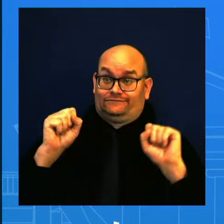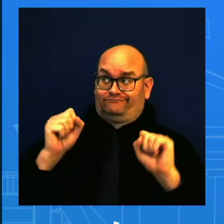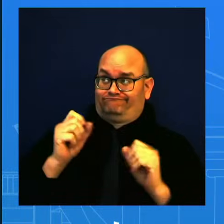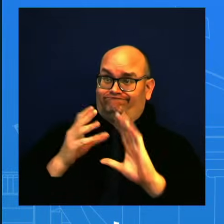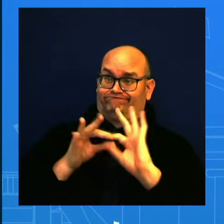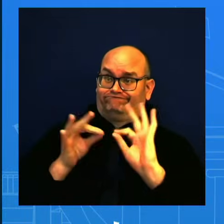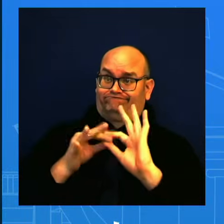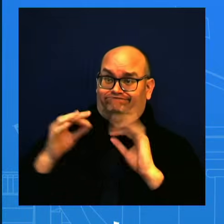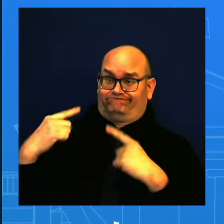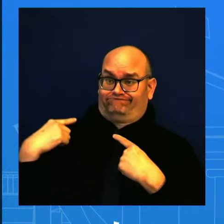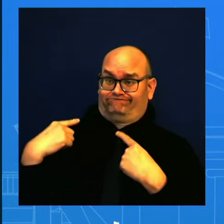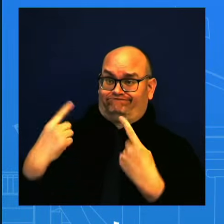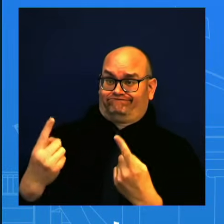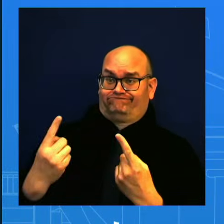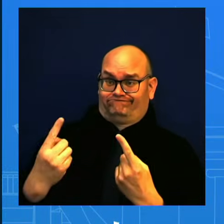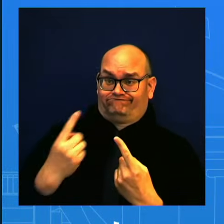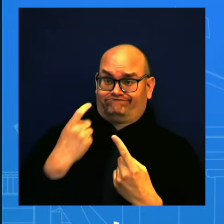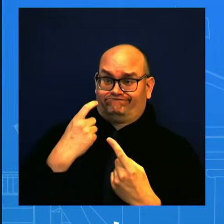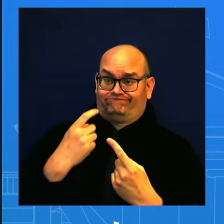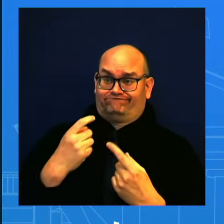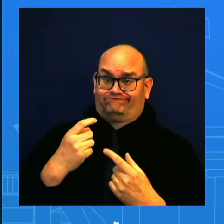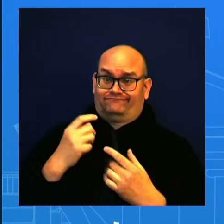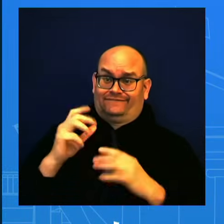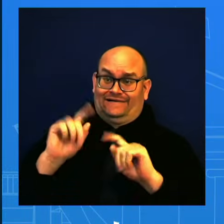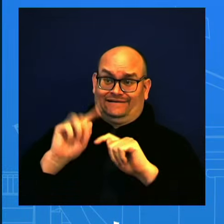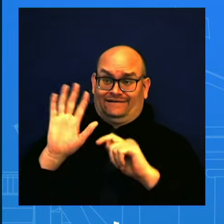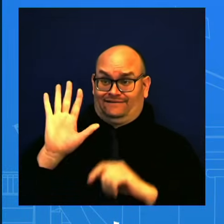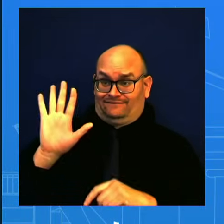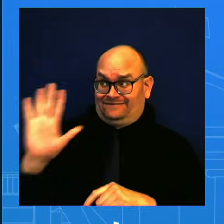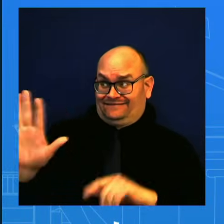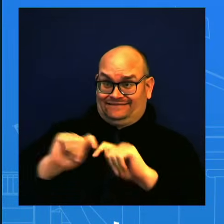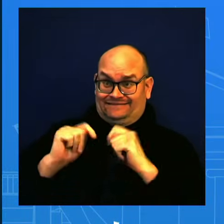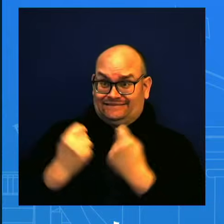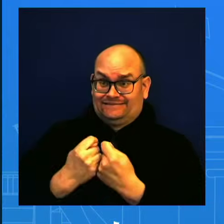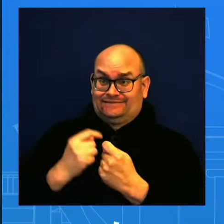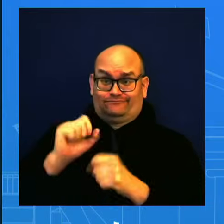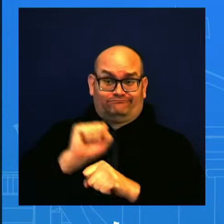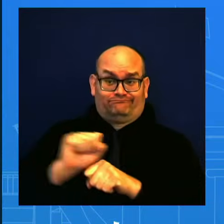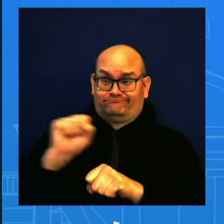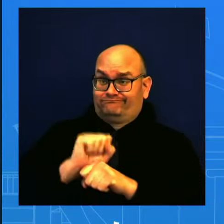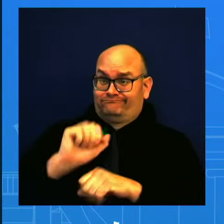we're going to continue to monitor the situation. Go ahead. The Press: Hi, Karine. Thank you. I'm curious.